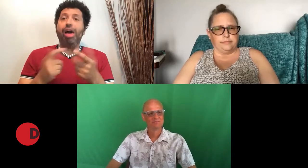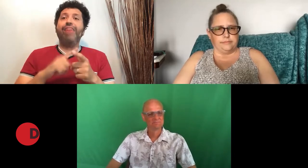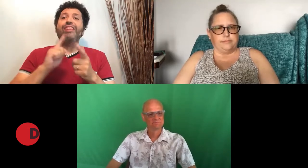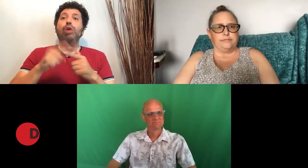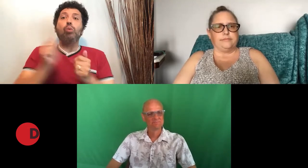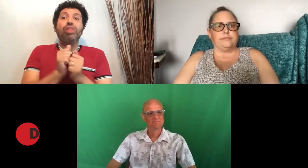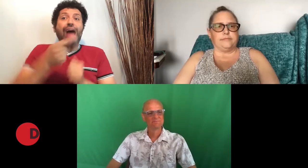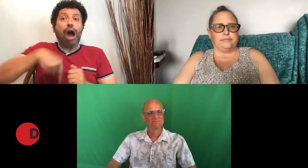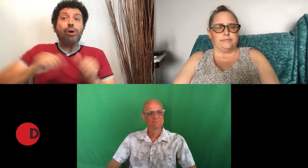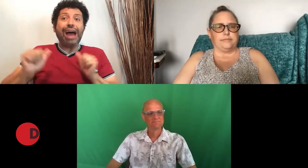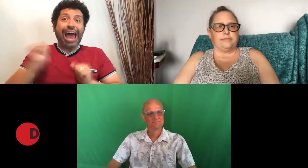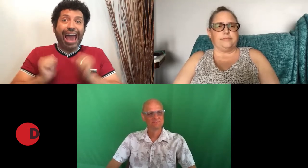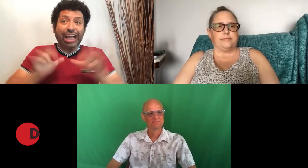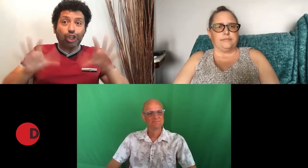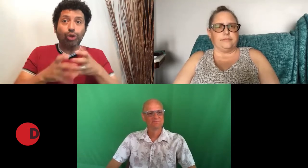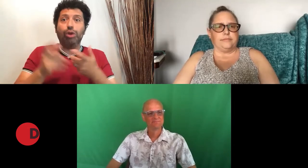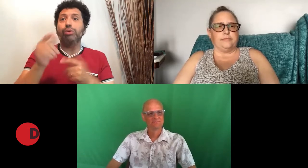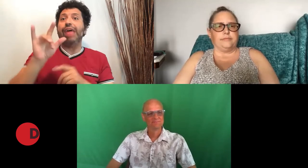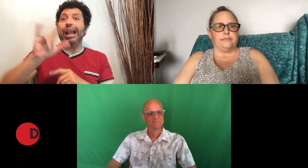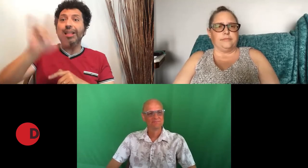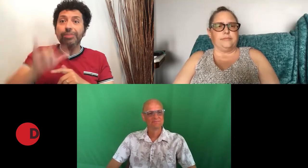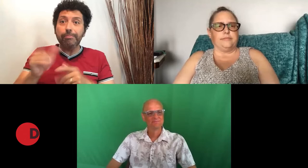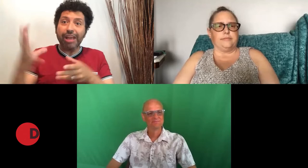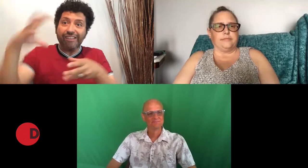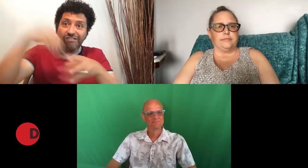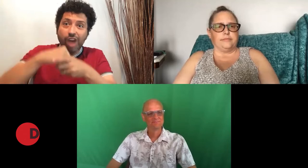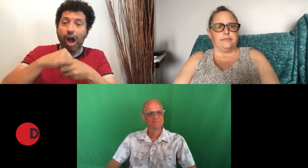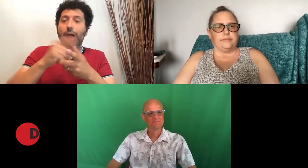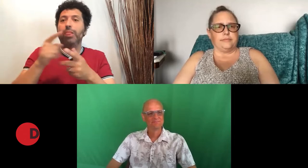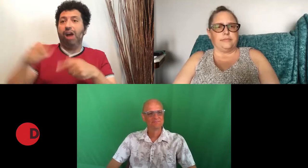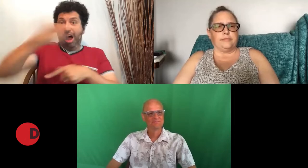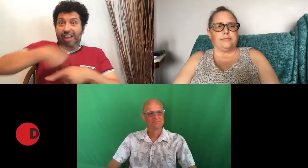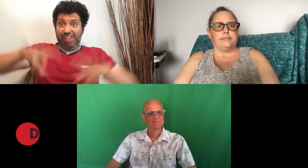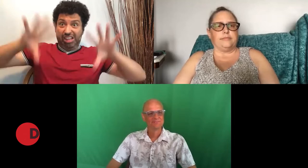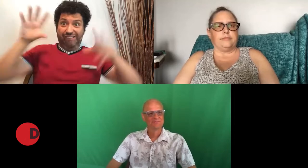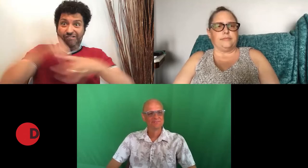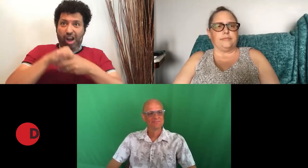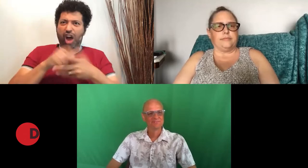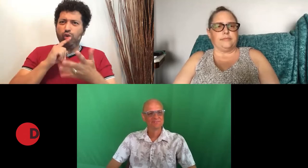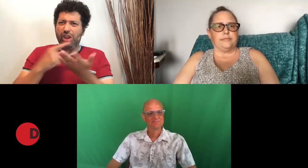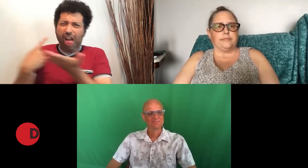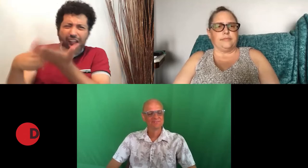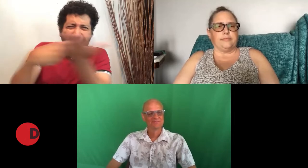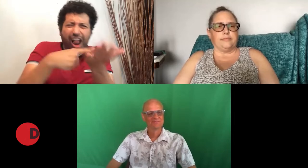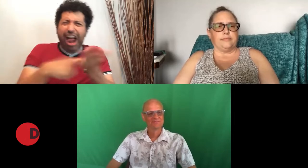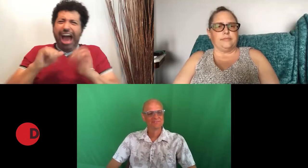Then with our acting group with Elizabeth Morris involved,